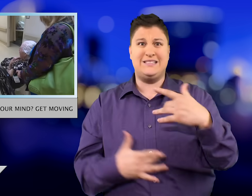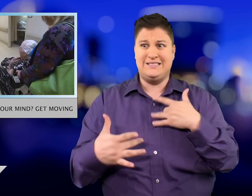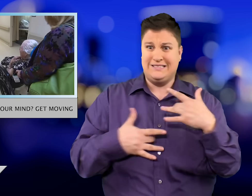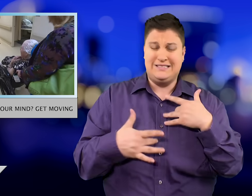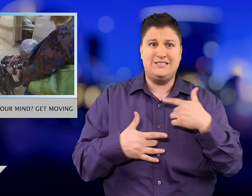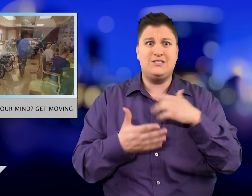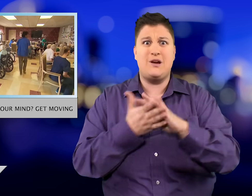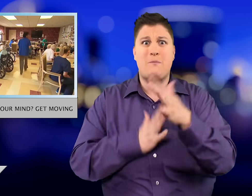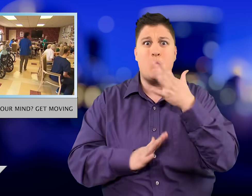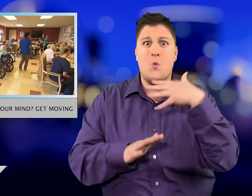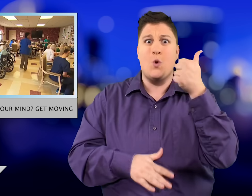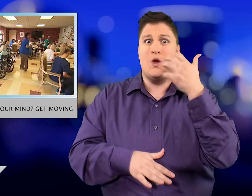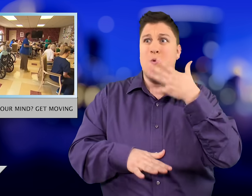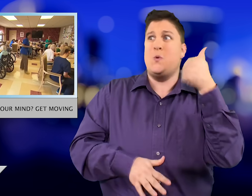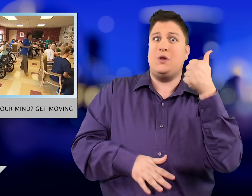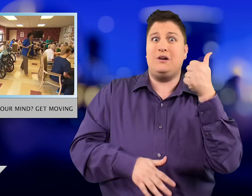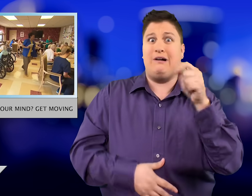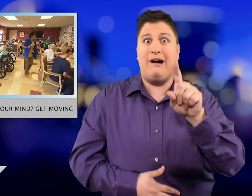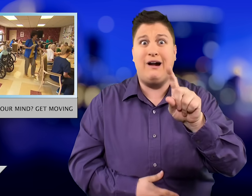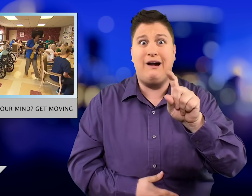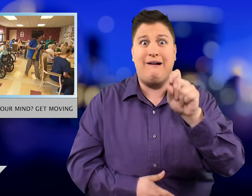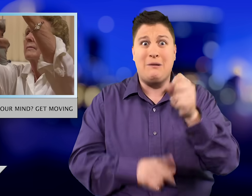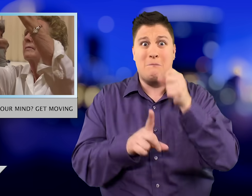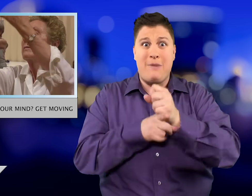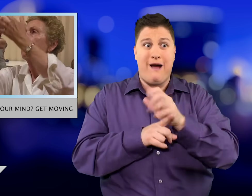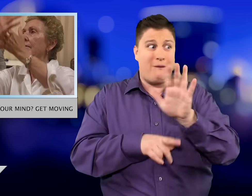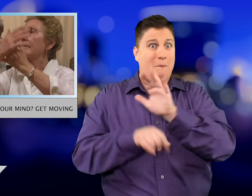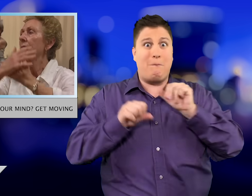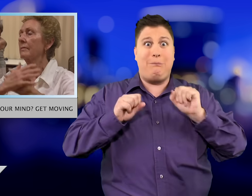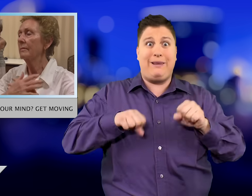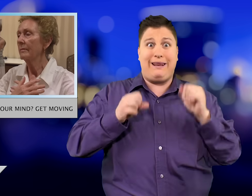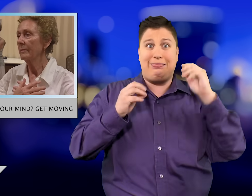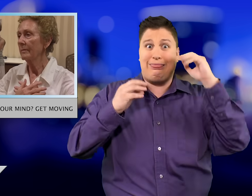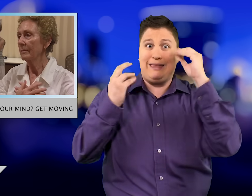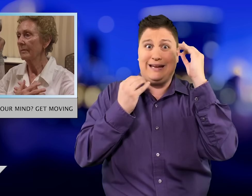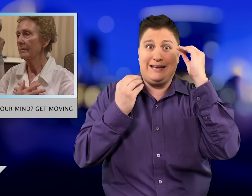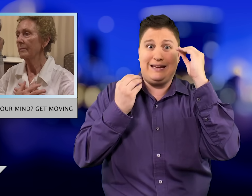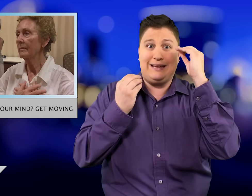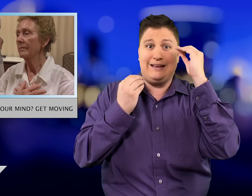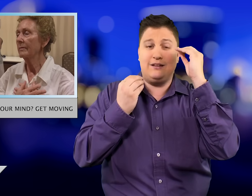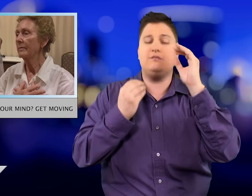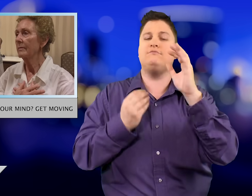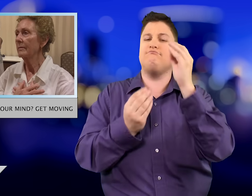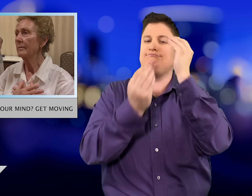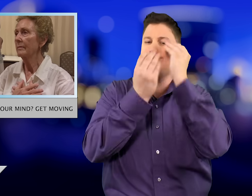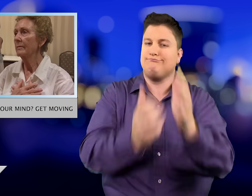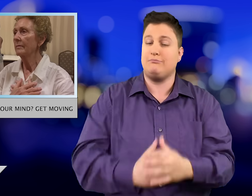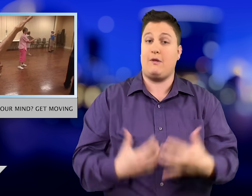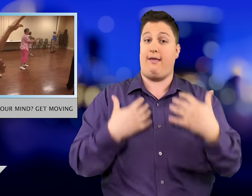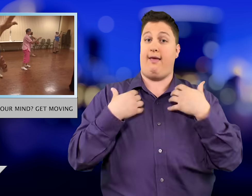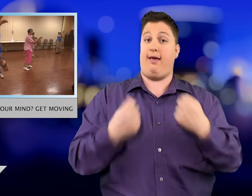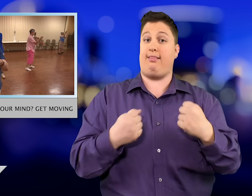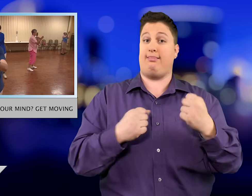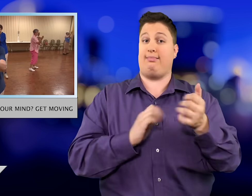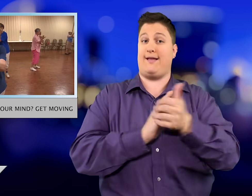If you are worried about how getting older will impact your ability to think, health